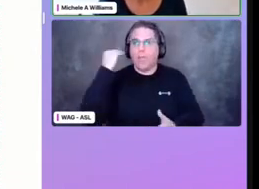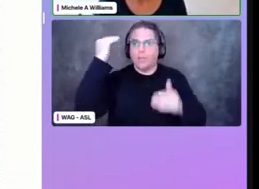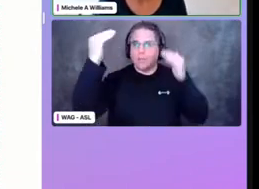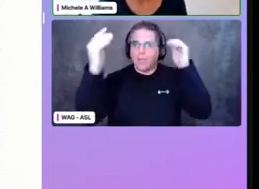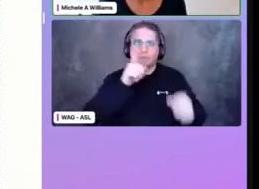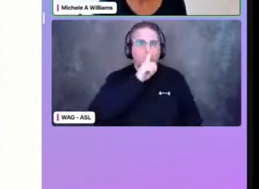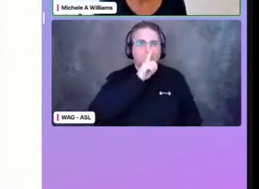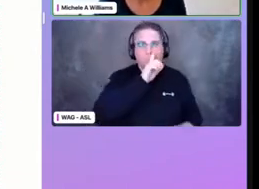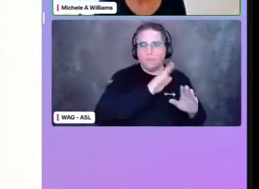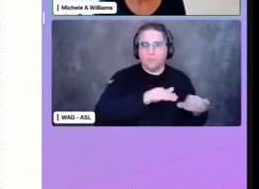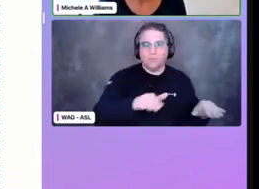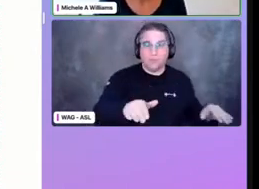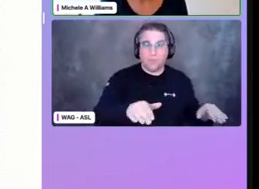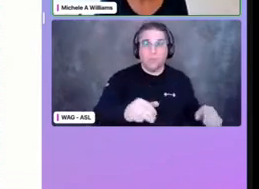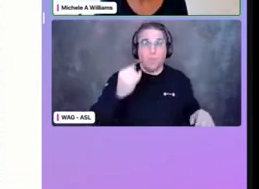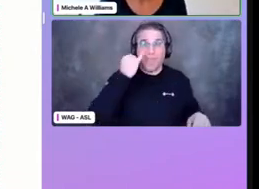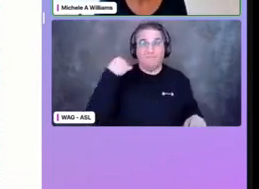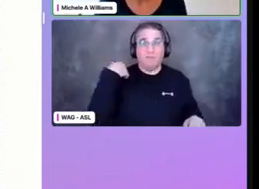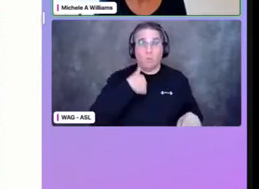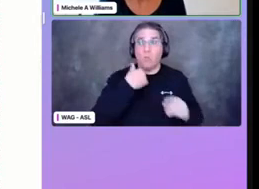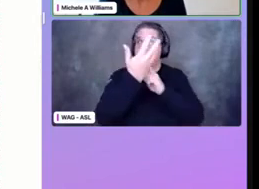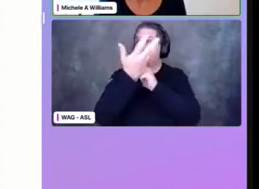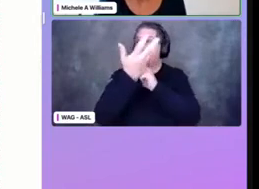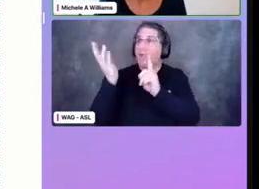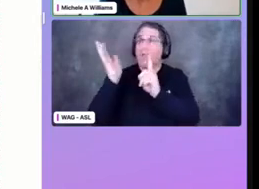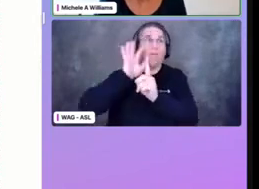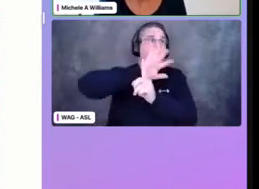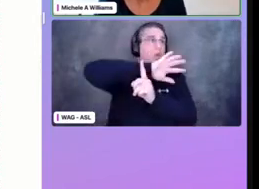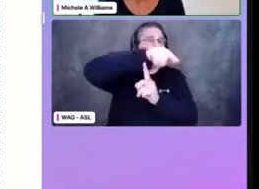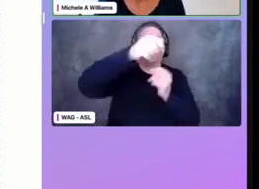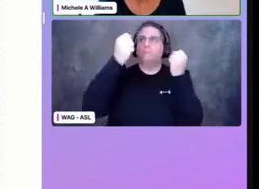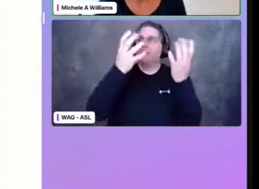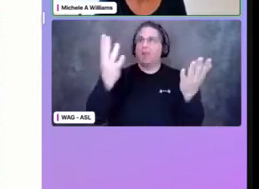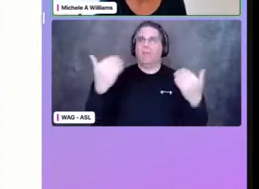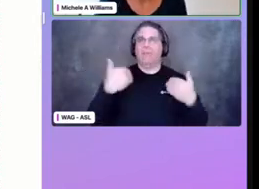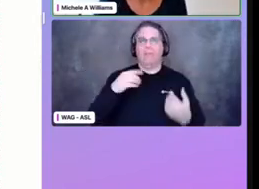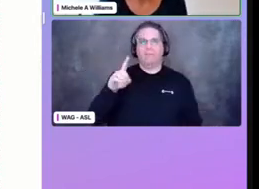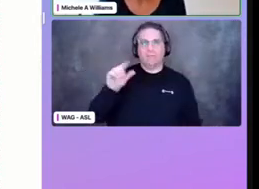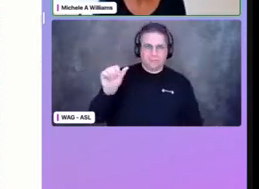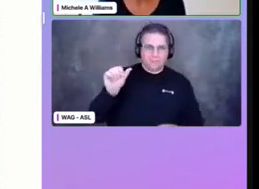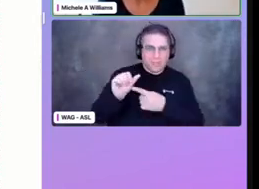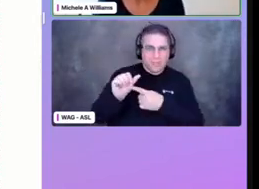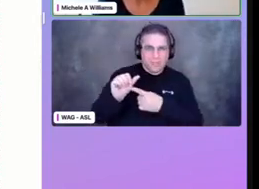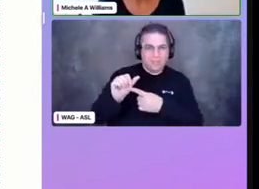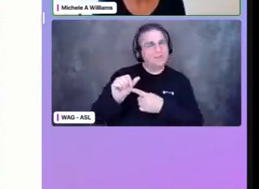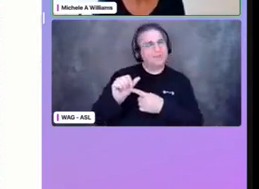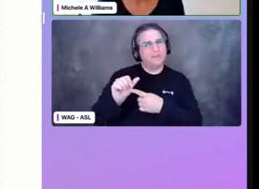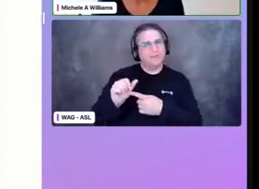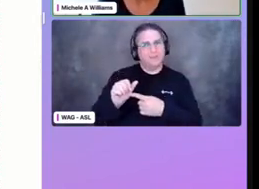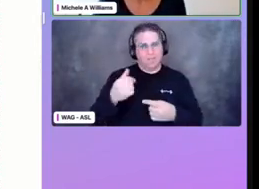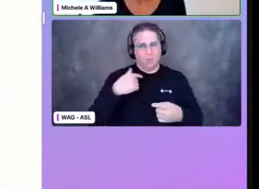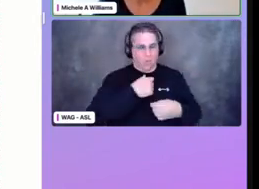for them, and they only include adults, children. and not So if disability is all around us, in so many